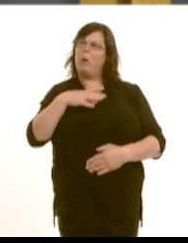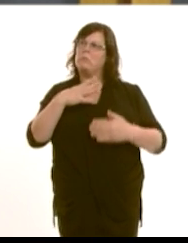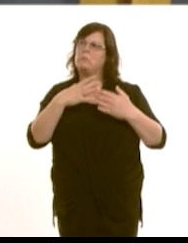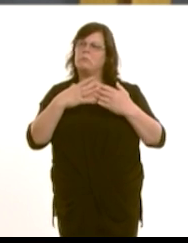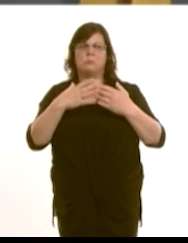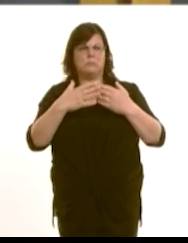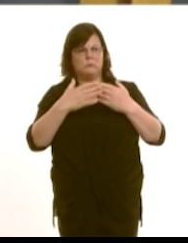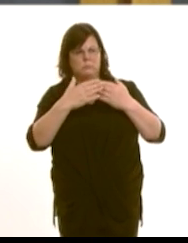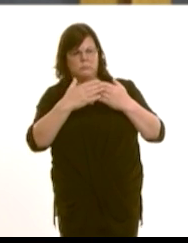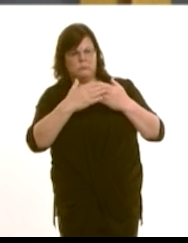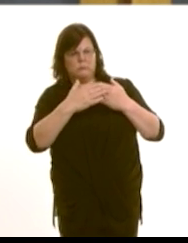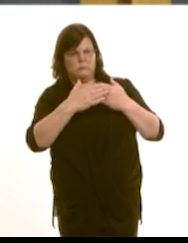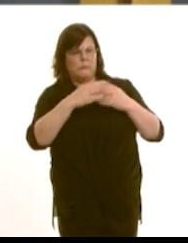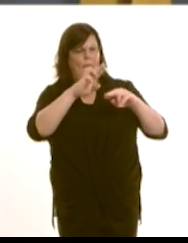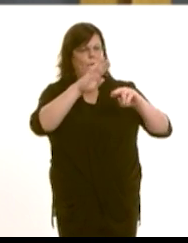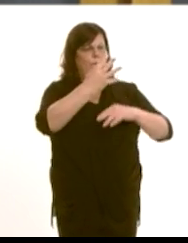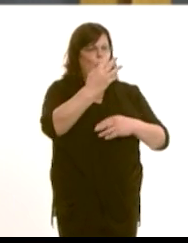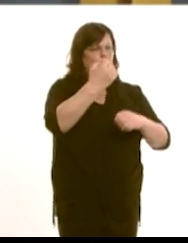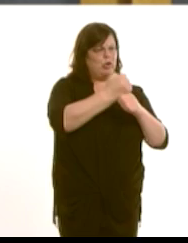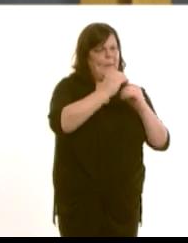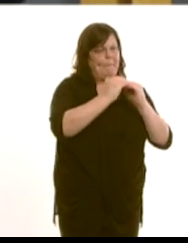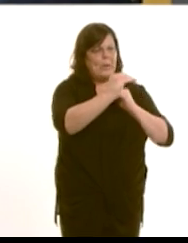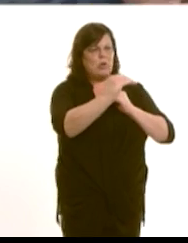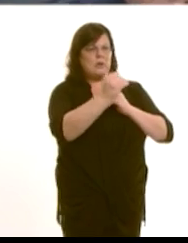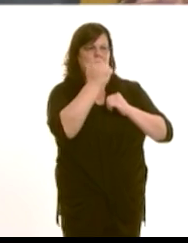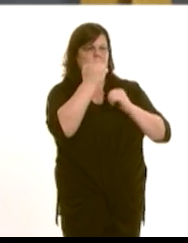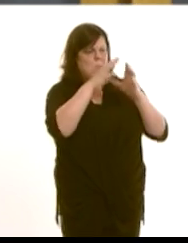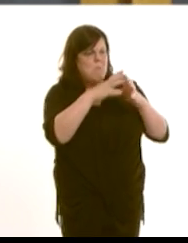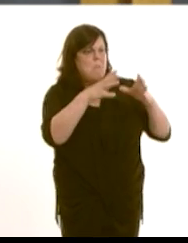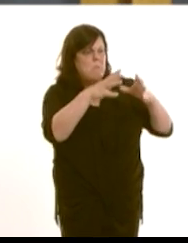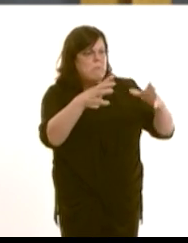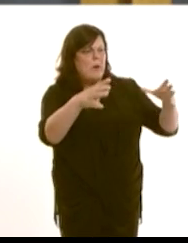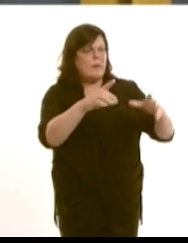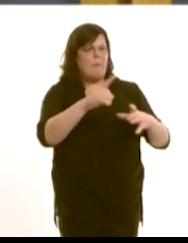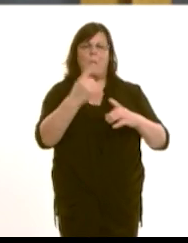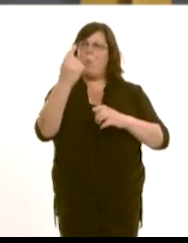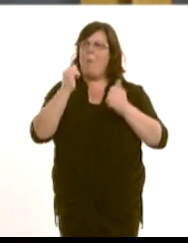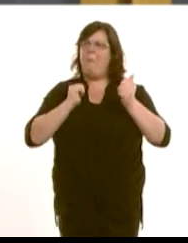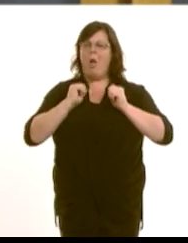the number of 4G pitches, and yet, just a mile down the road, there is an all-weather